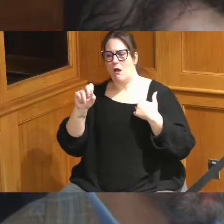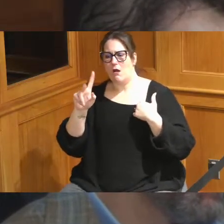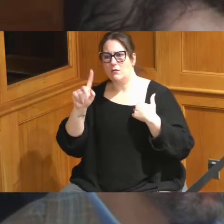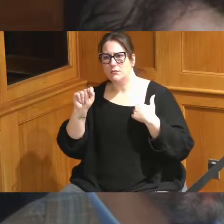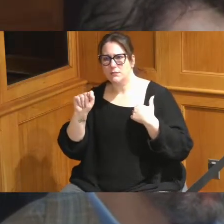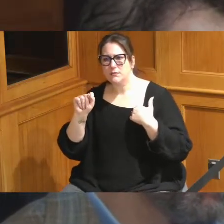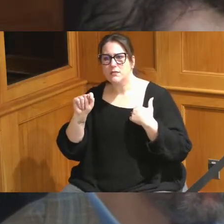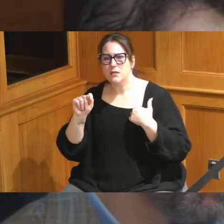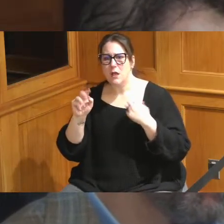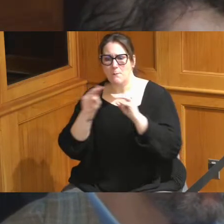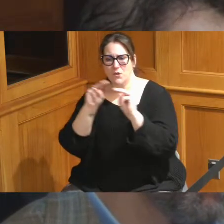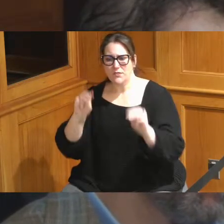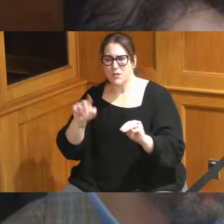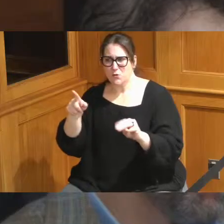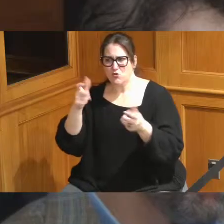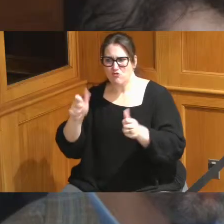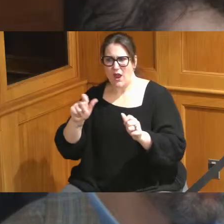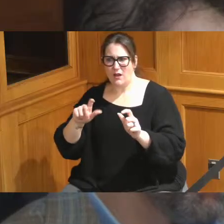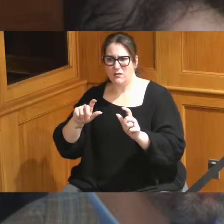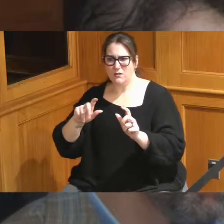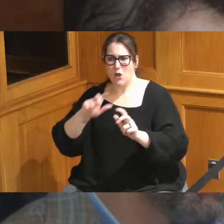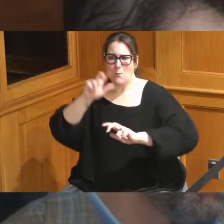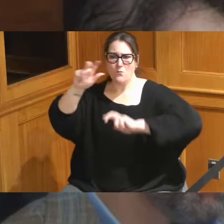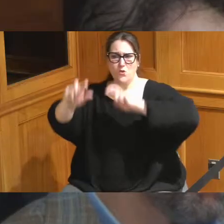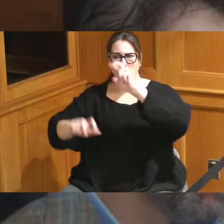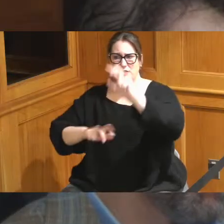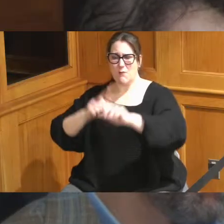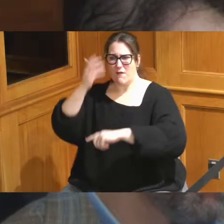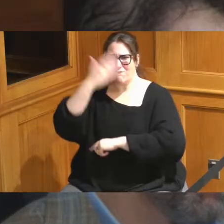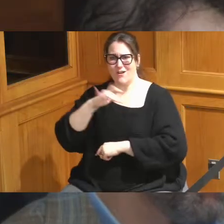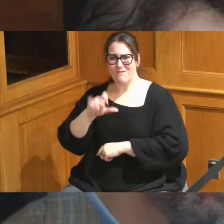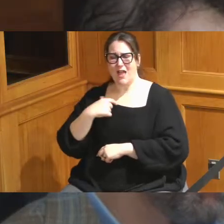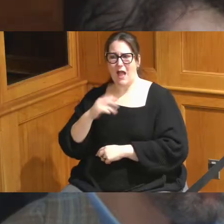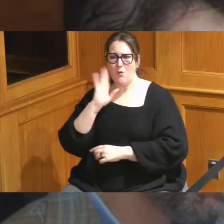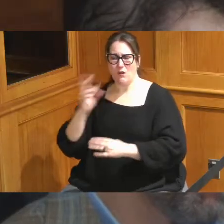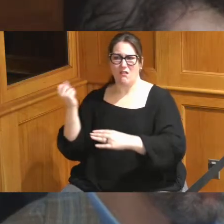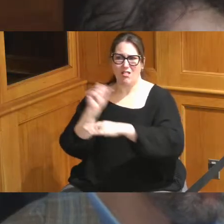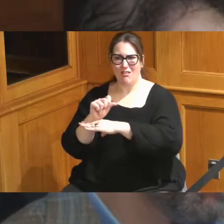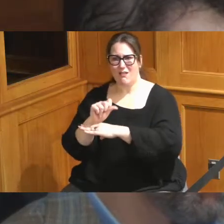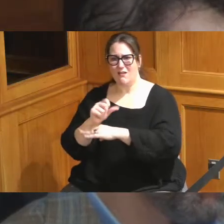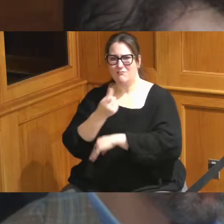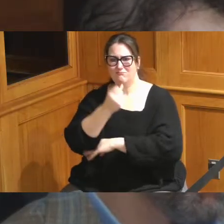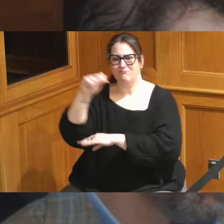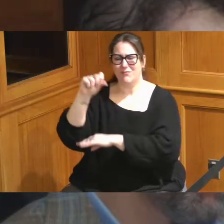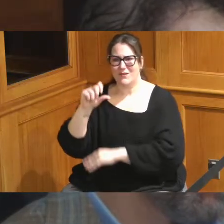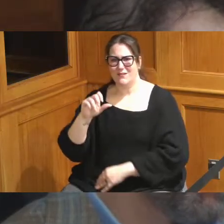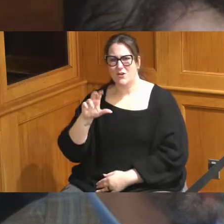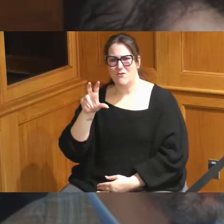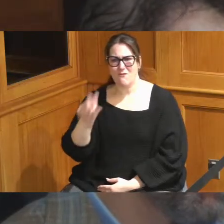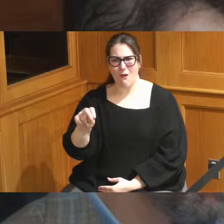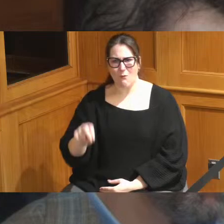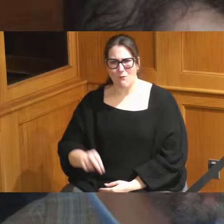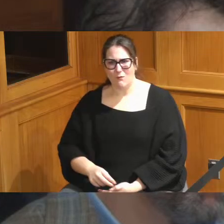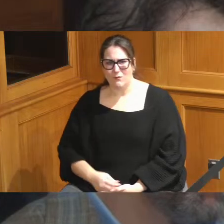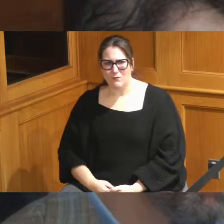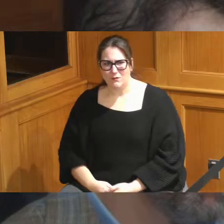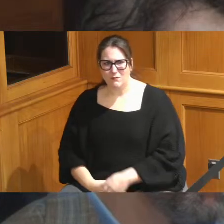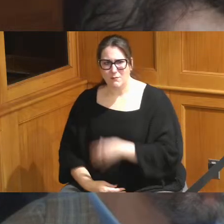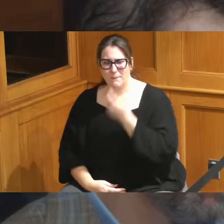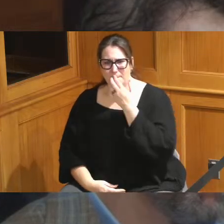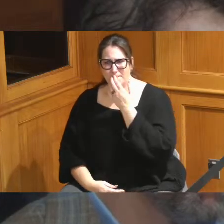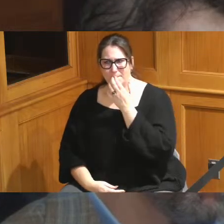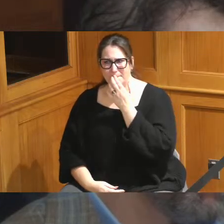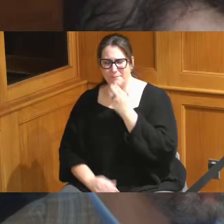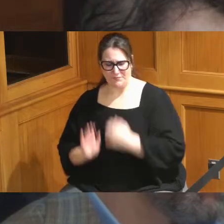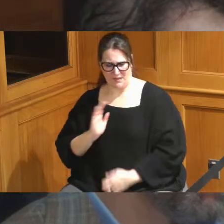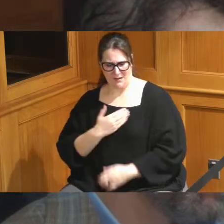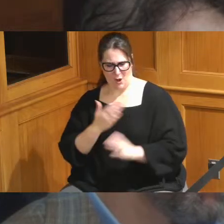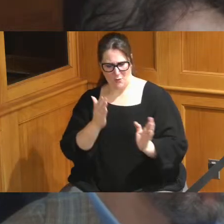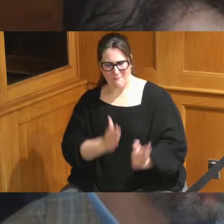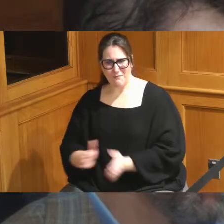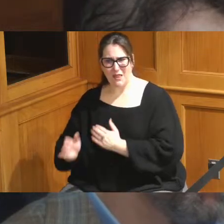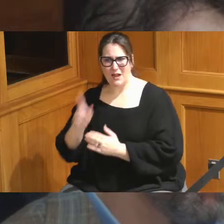ferris wheel in front of it. I would stand up and say no way. So I think in our planning we need to